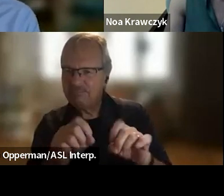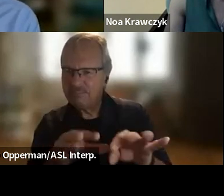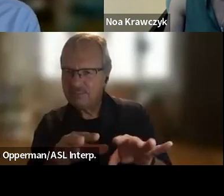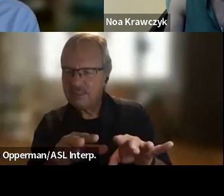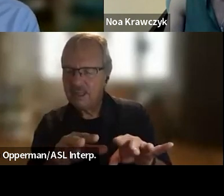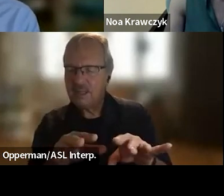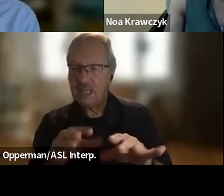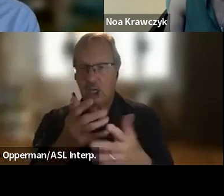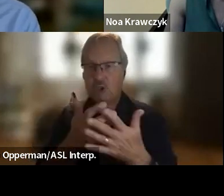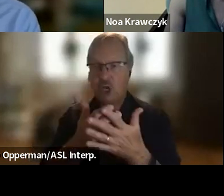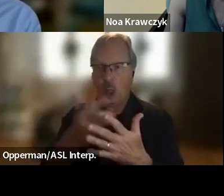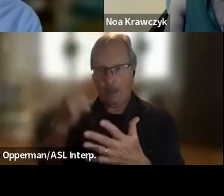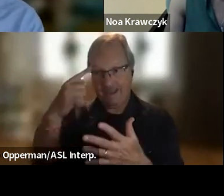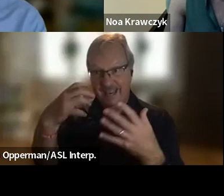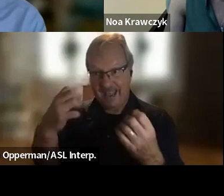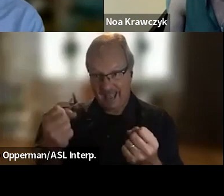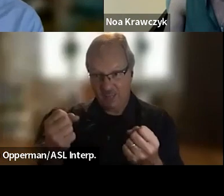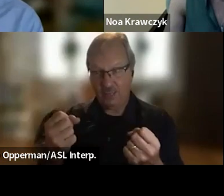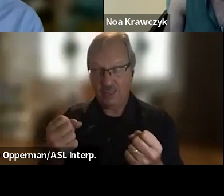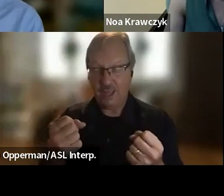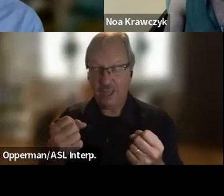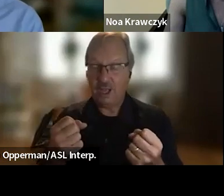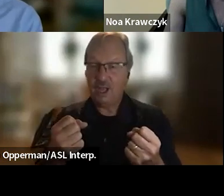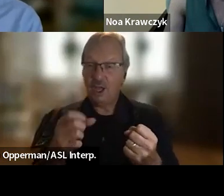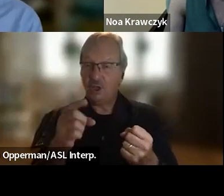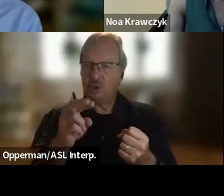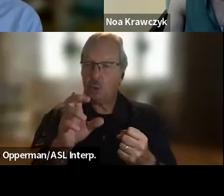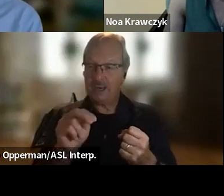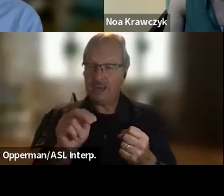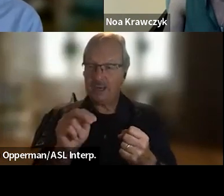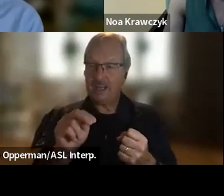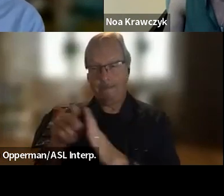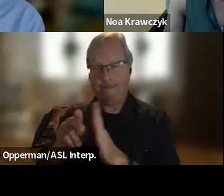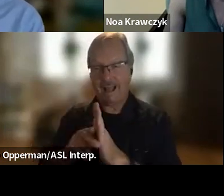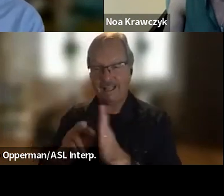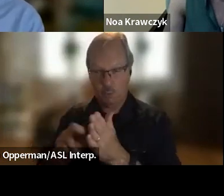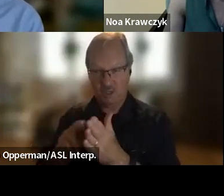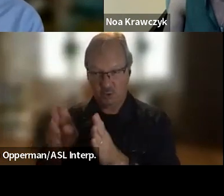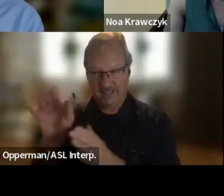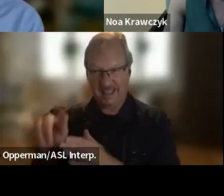which policy research associates did, there are a lot of basic questions. And then finally,